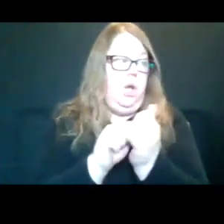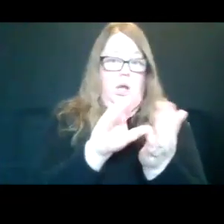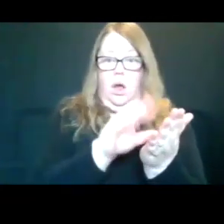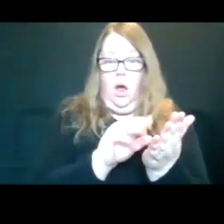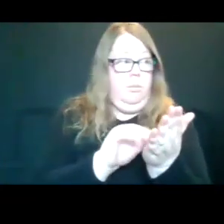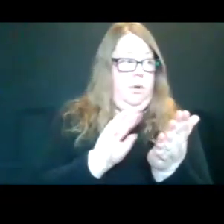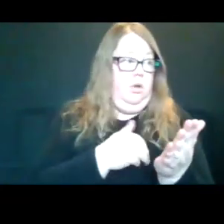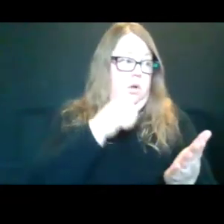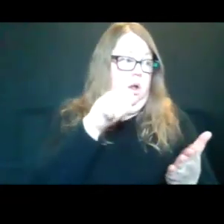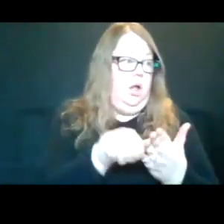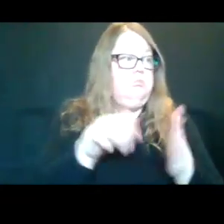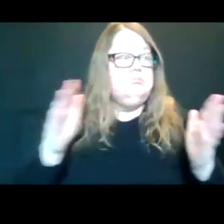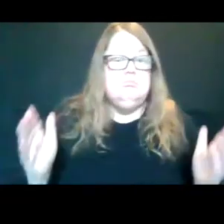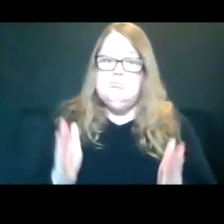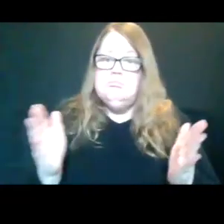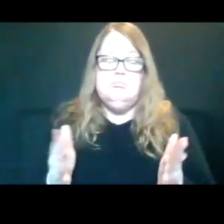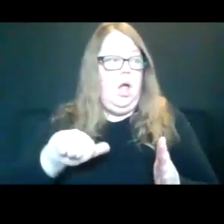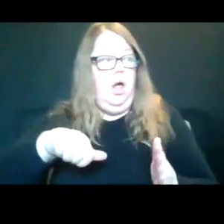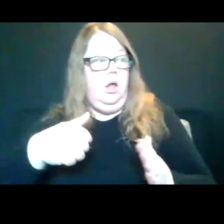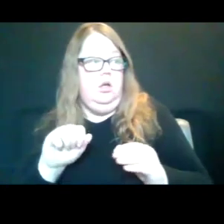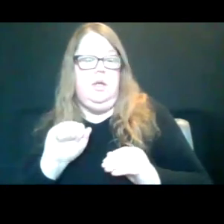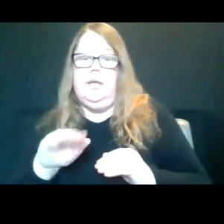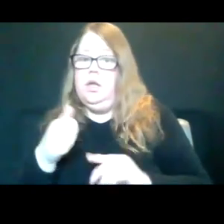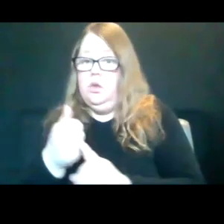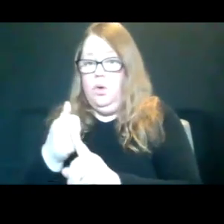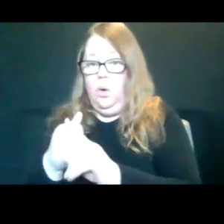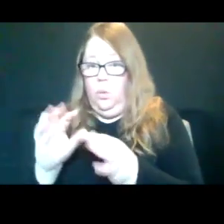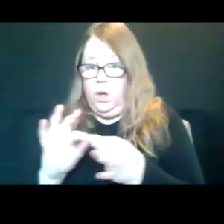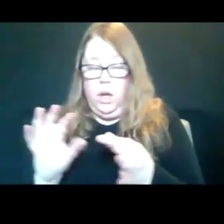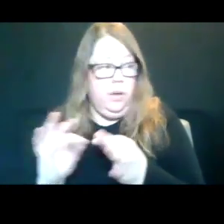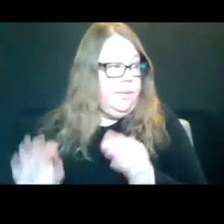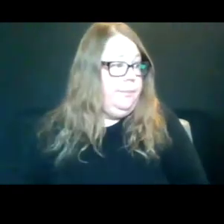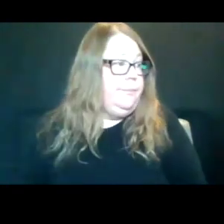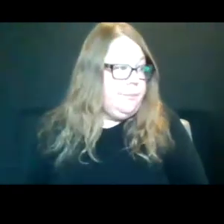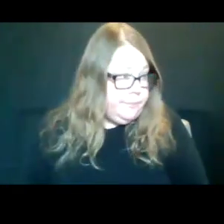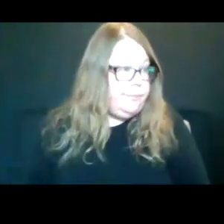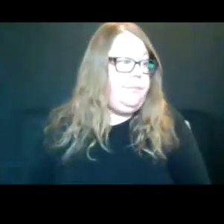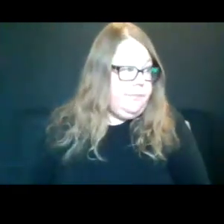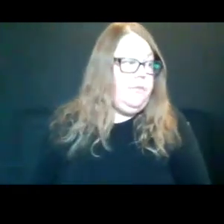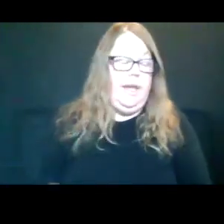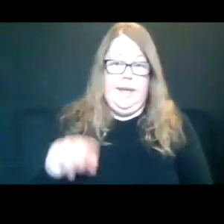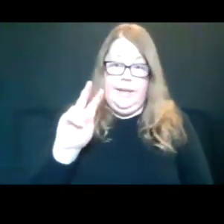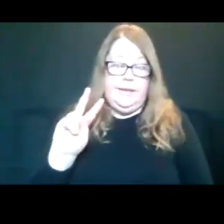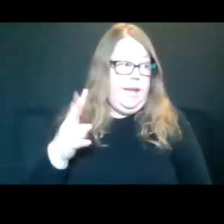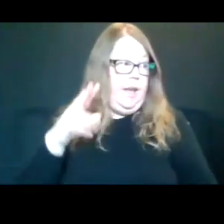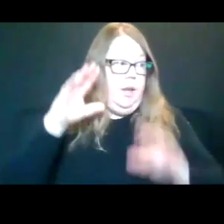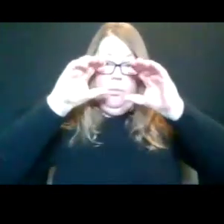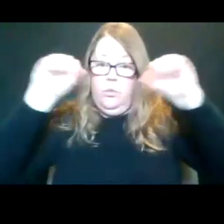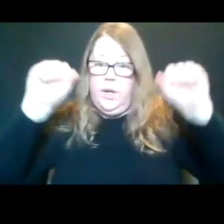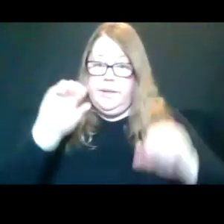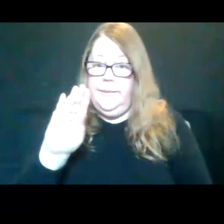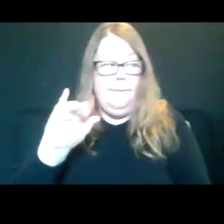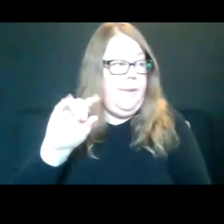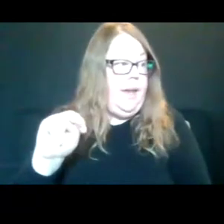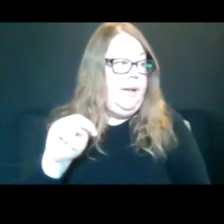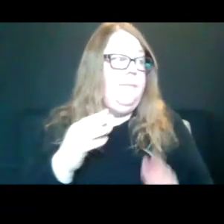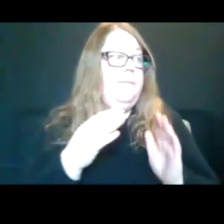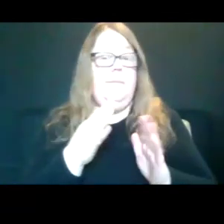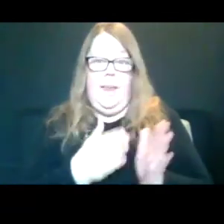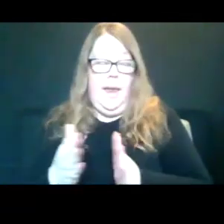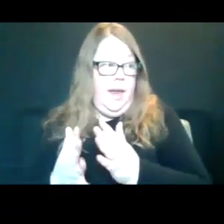and encourage others to send their own comments. Second, President Biden’s plan to expand